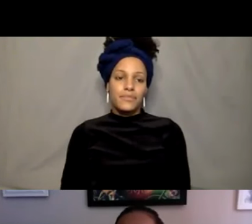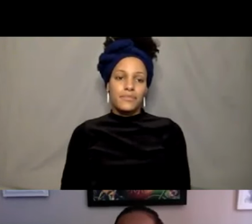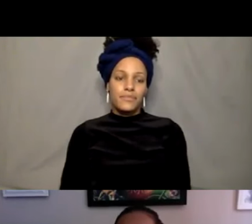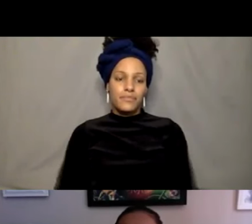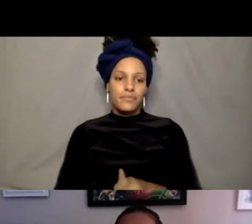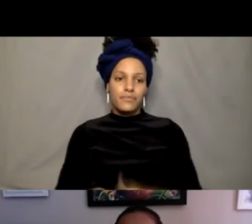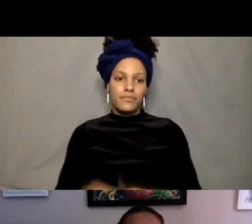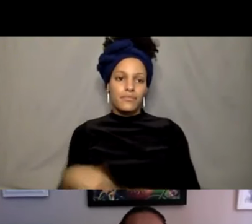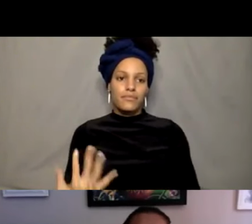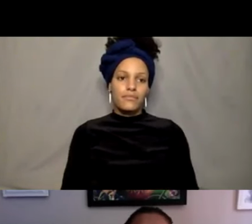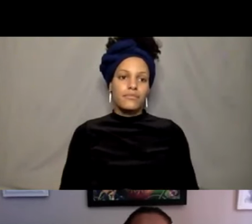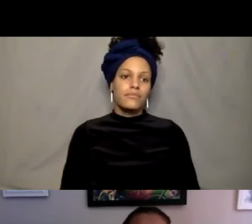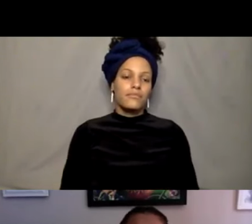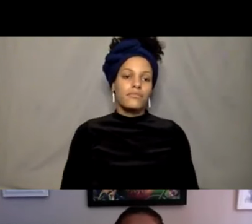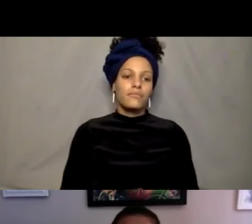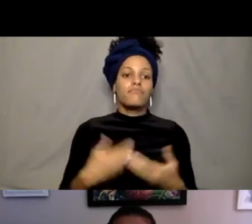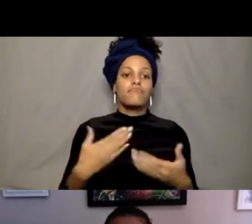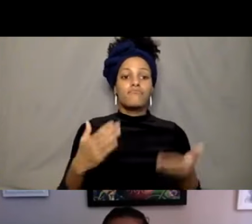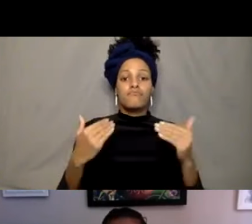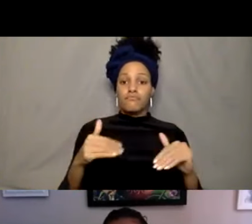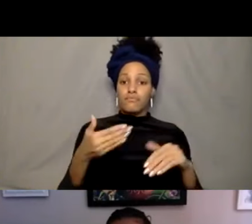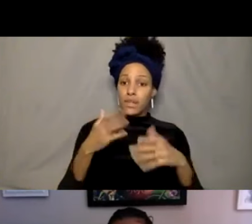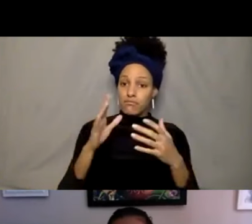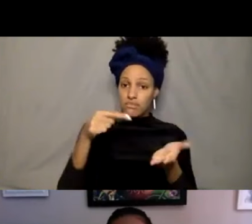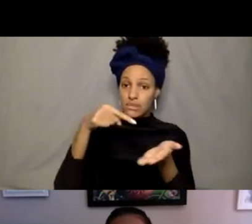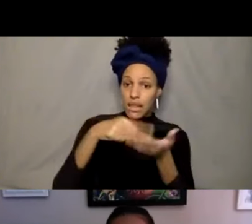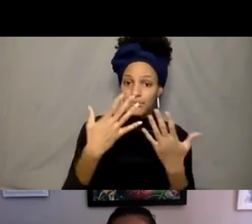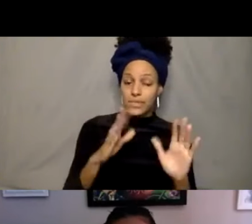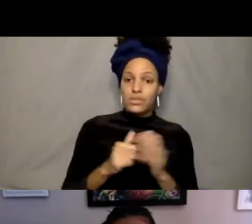So after the deadline hits, we begin reviewing all the applications for eligibility.